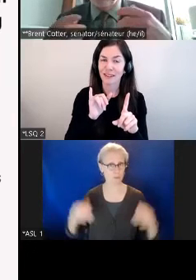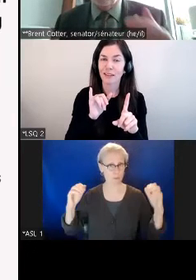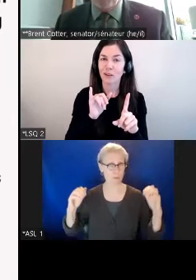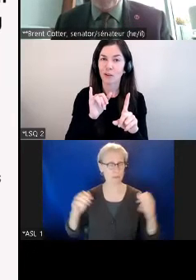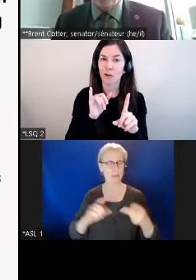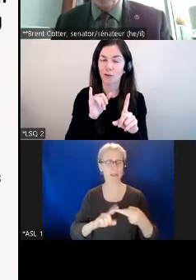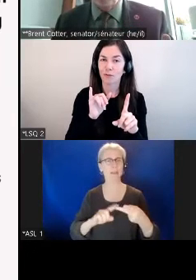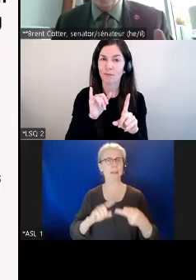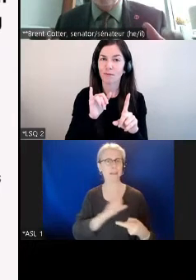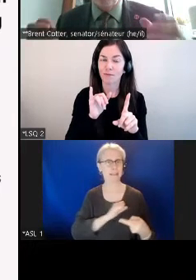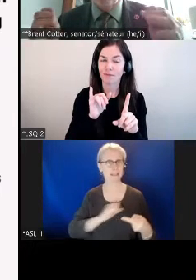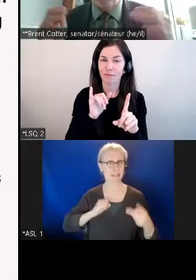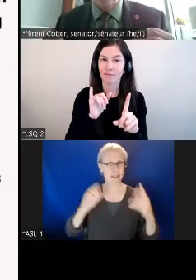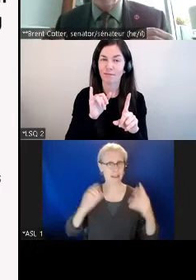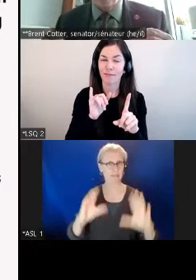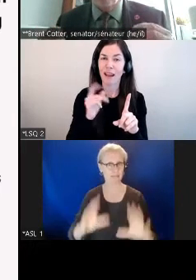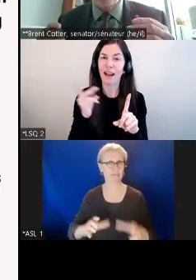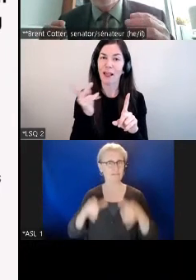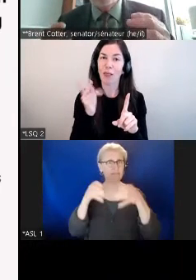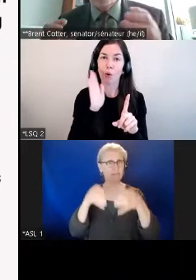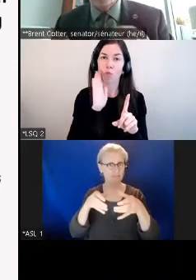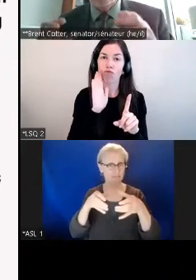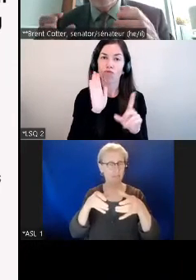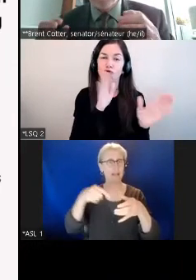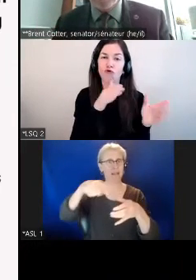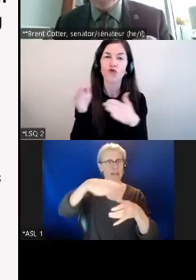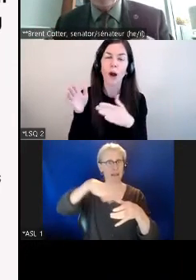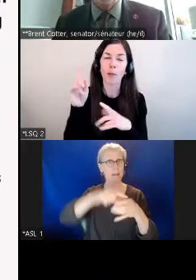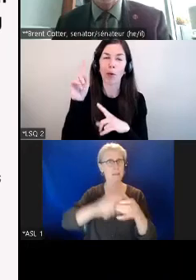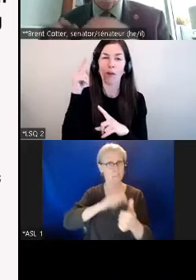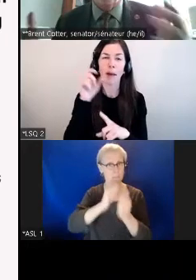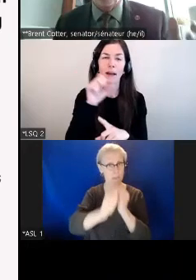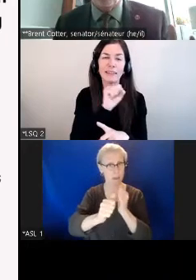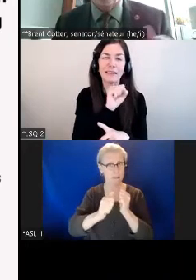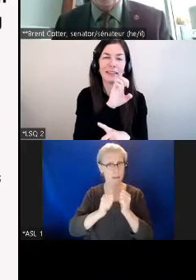ONCE IT GETS PASSED, AND BECOMES LAW, IT IS THEN CALLED AN ACT. THAT'S WHAT WE